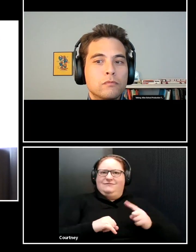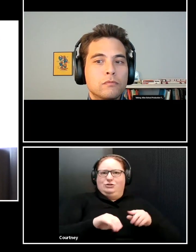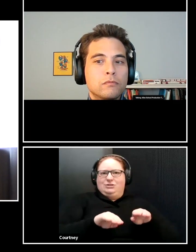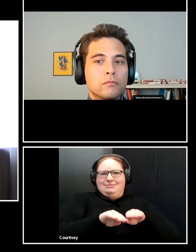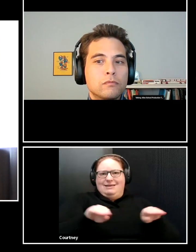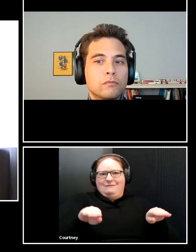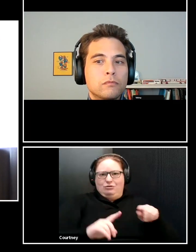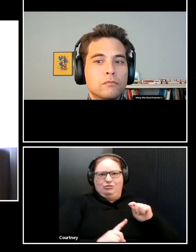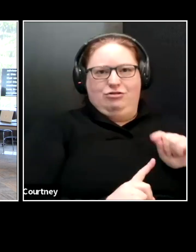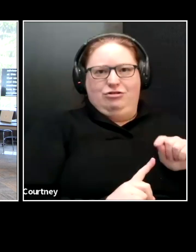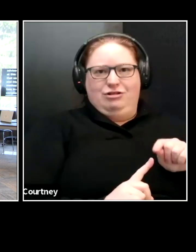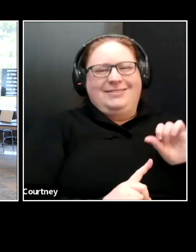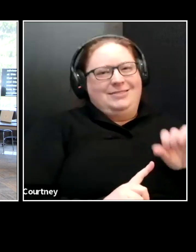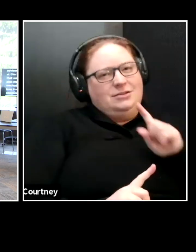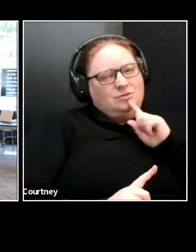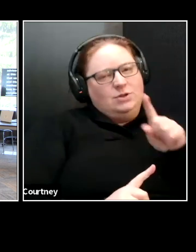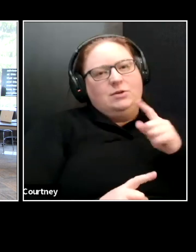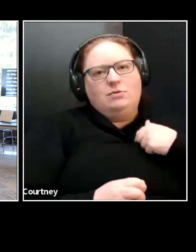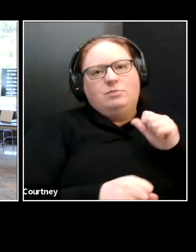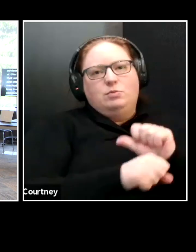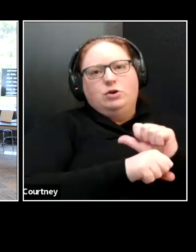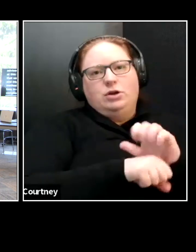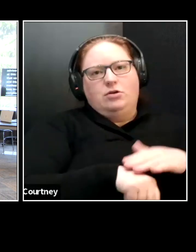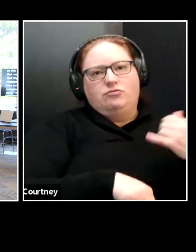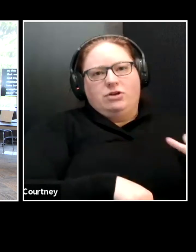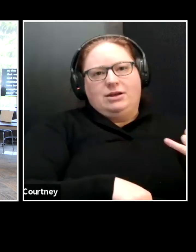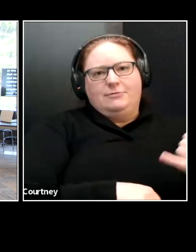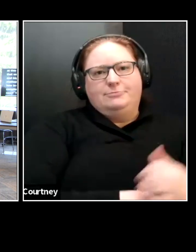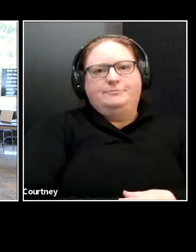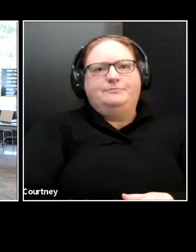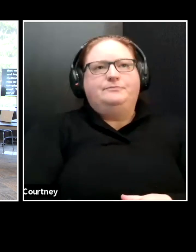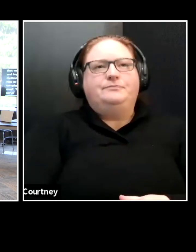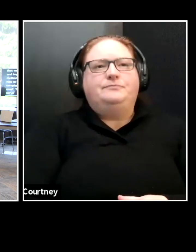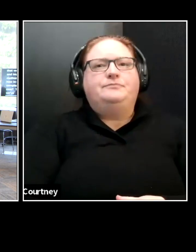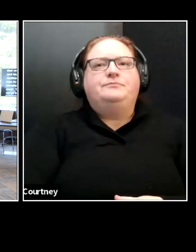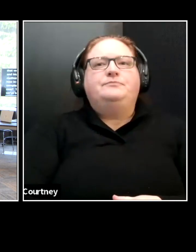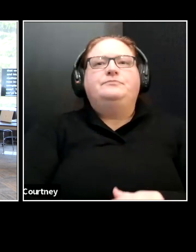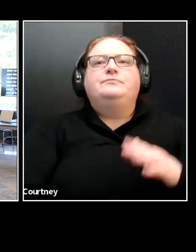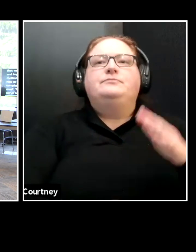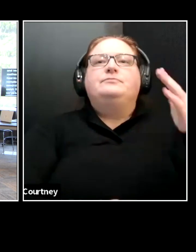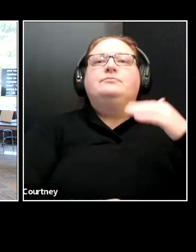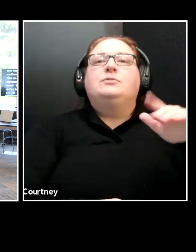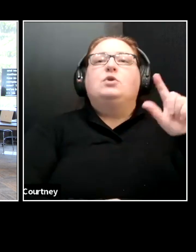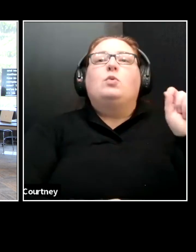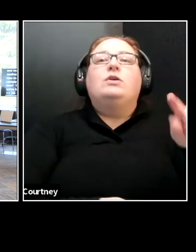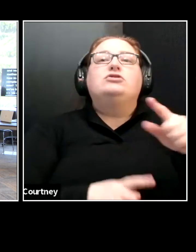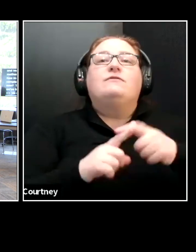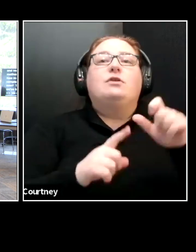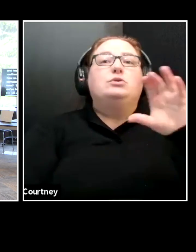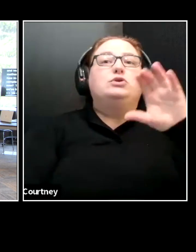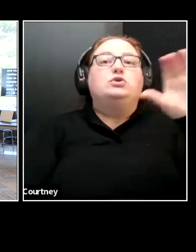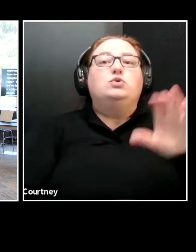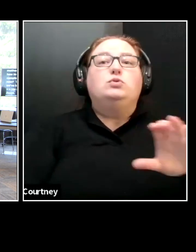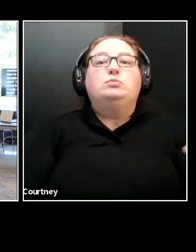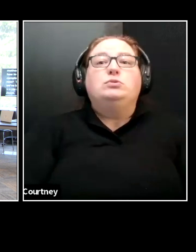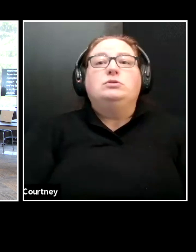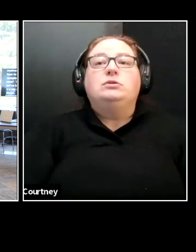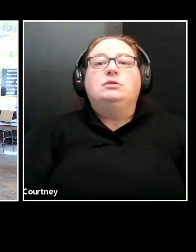working through. Up next is a question from Zoom. If you don't if that's okay and after Clifford,